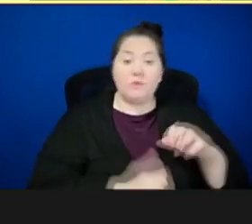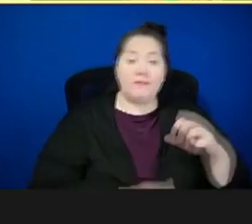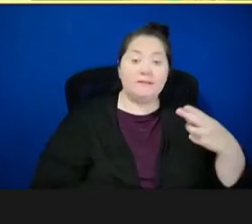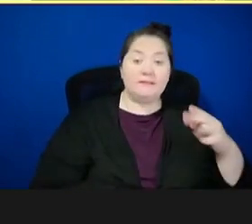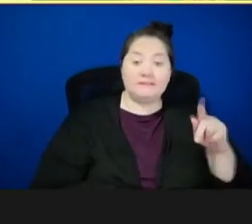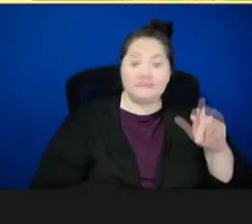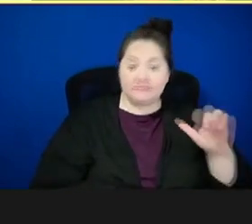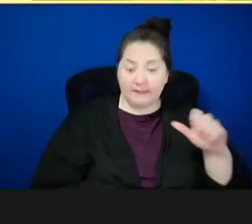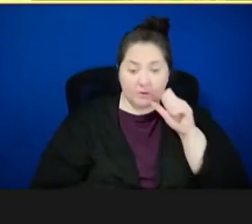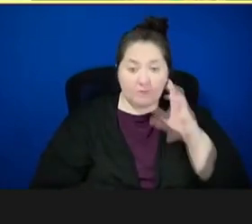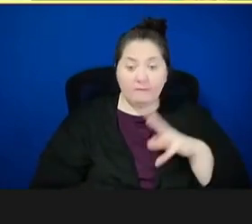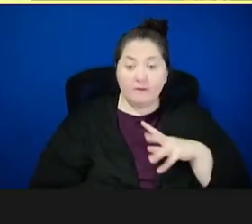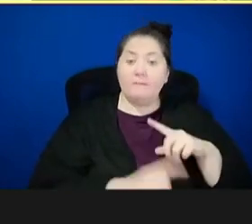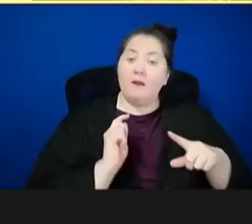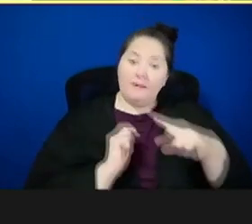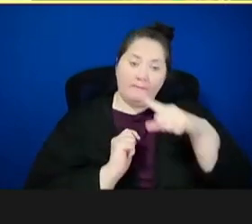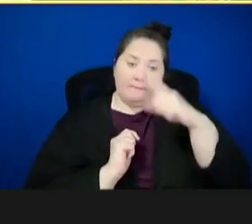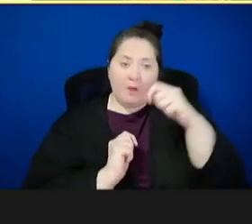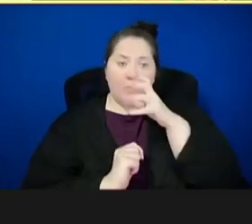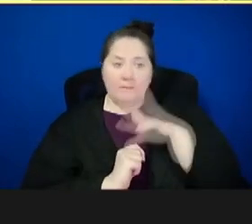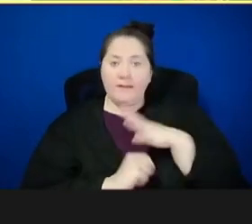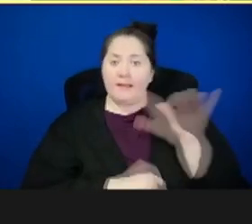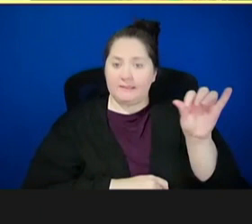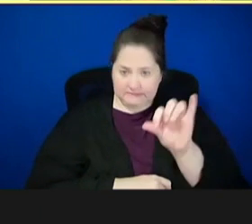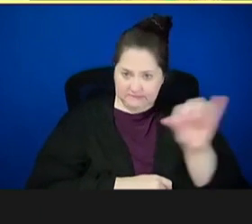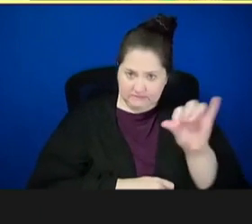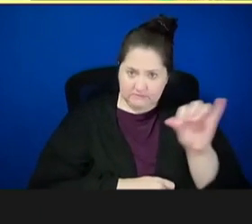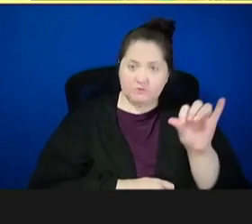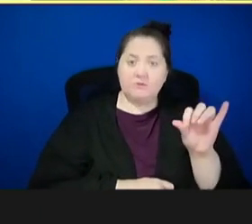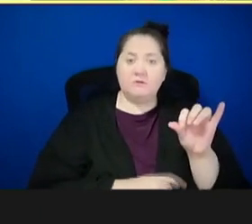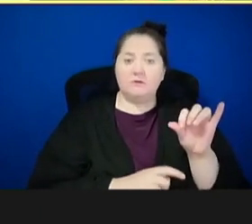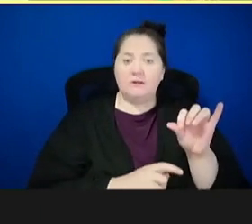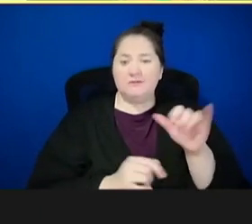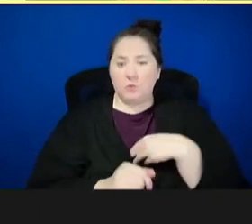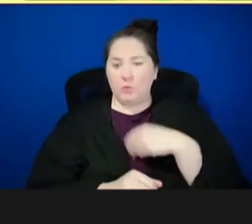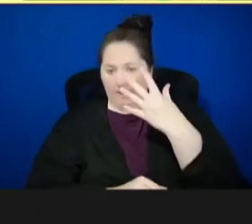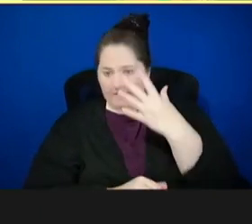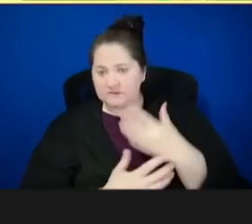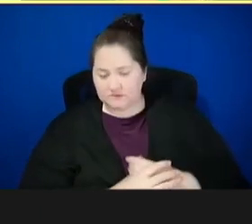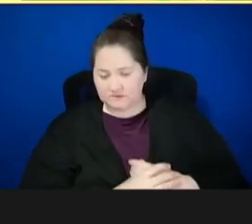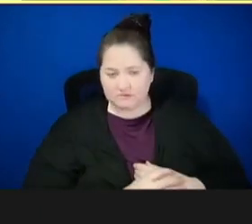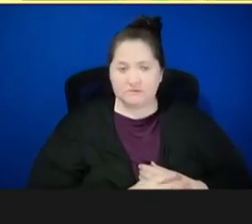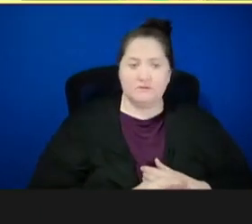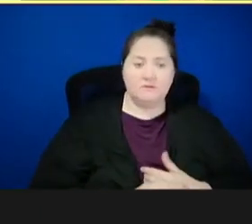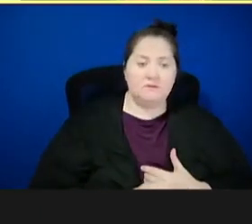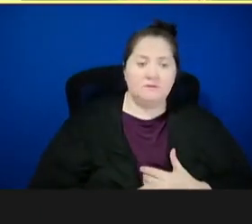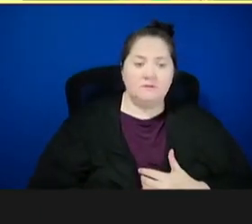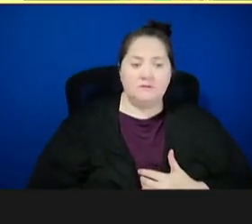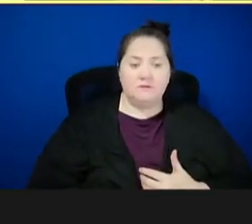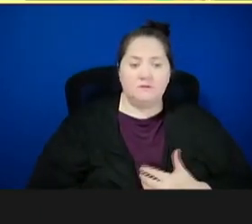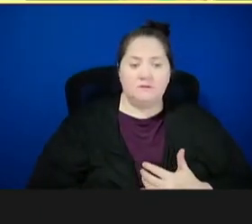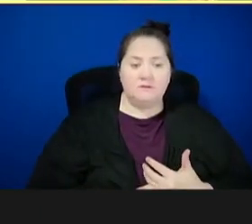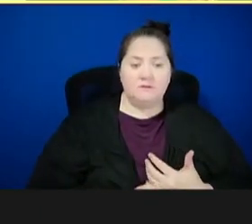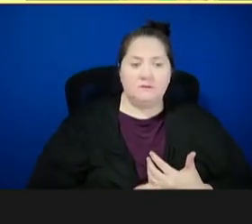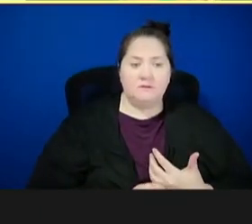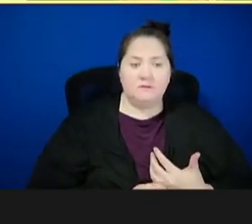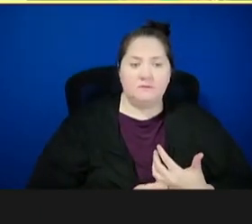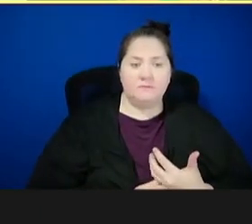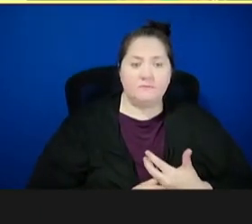while black women had similar coverage to that as of white women. Tdap coverage was lowest